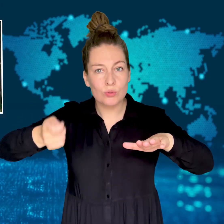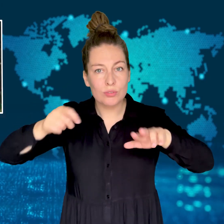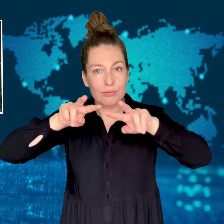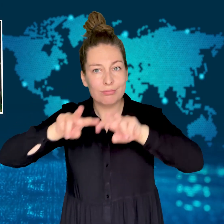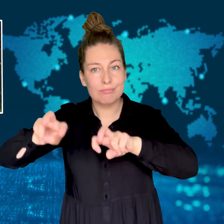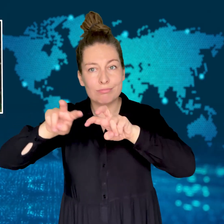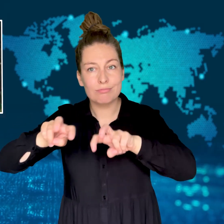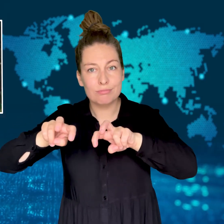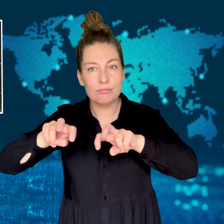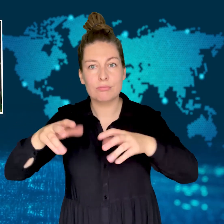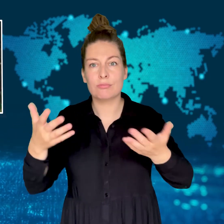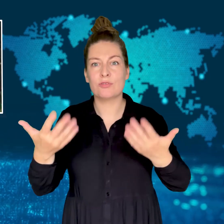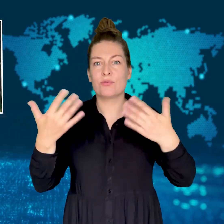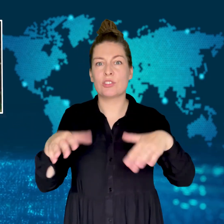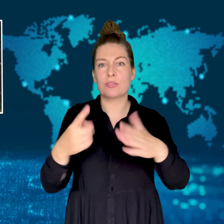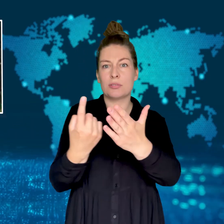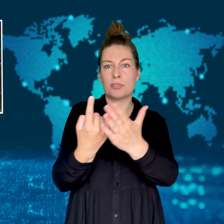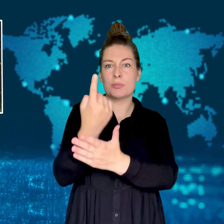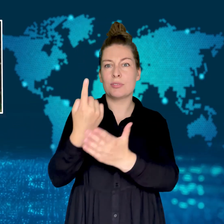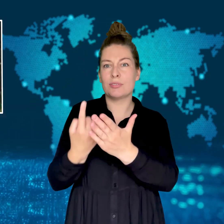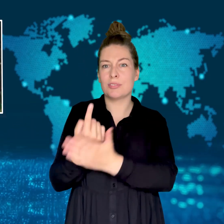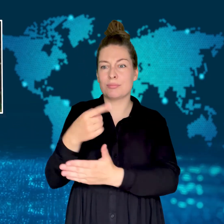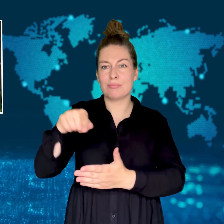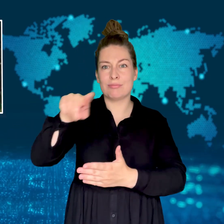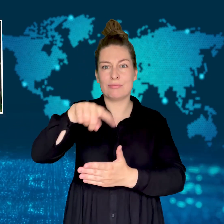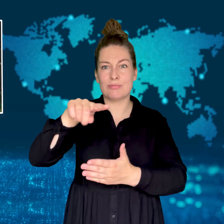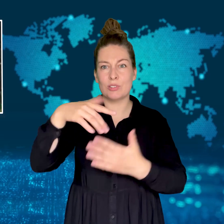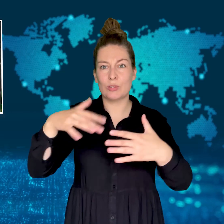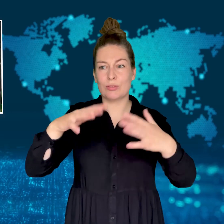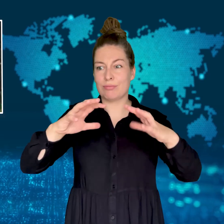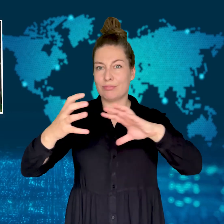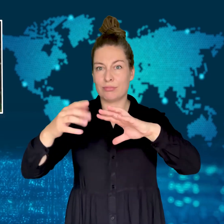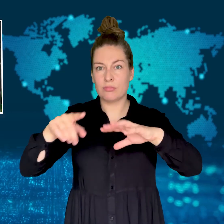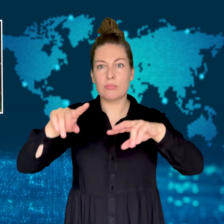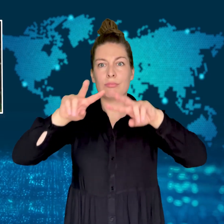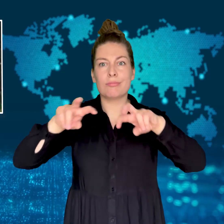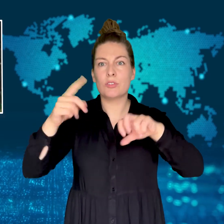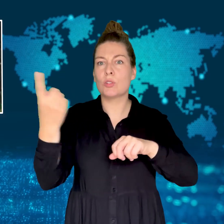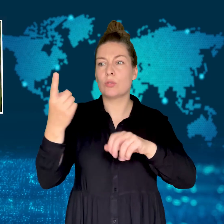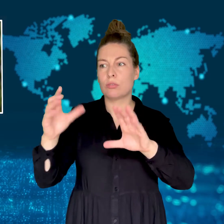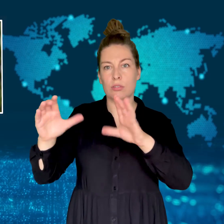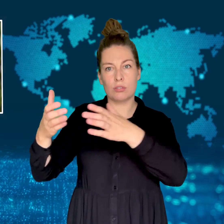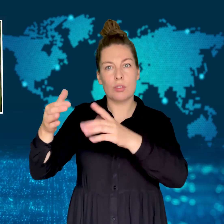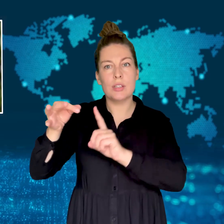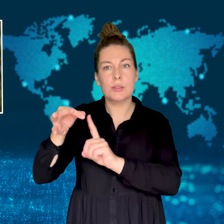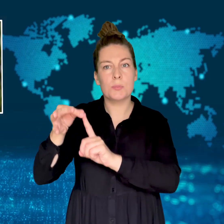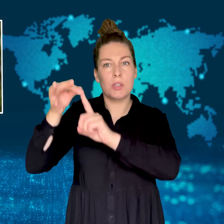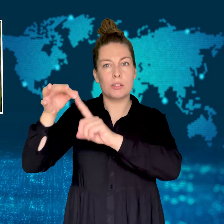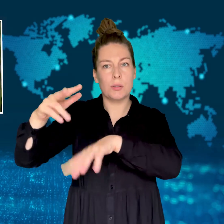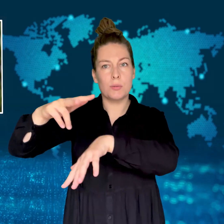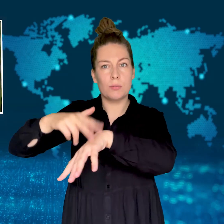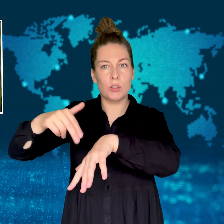The crime scenes are being examined by specialist police.